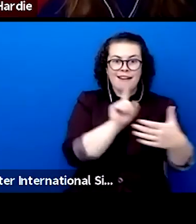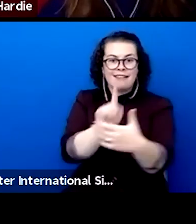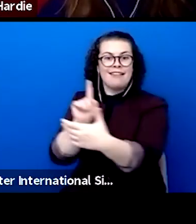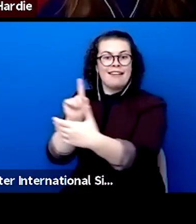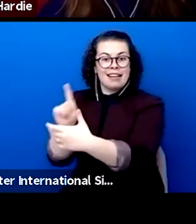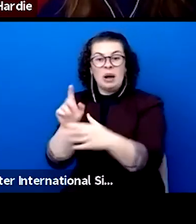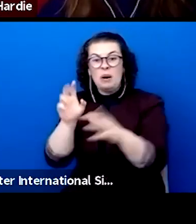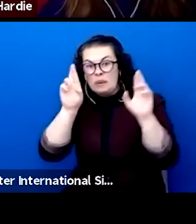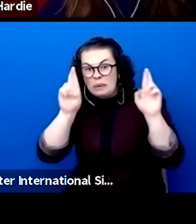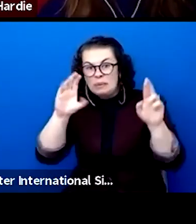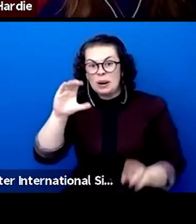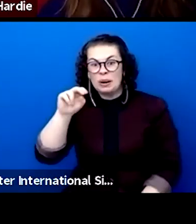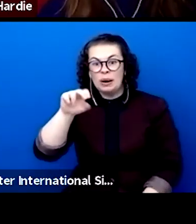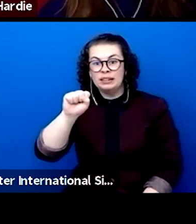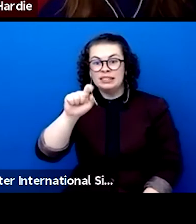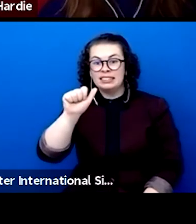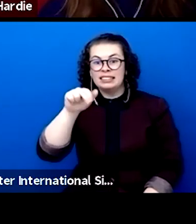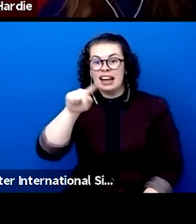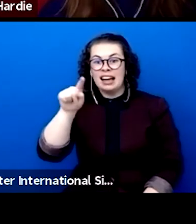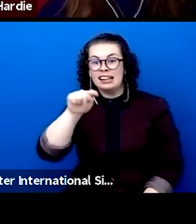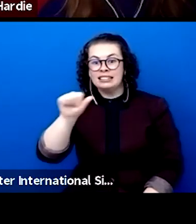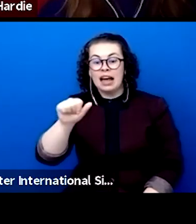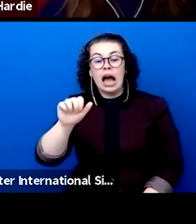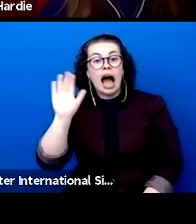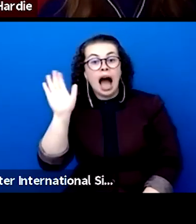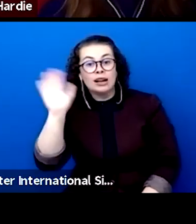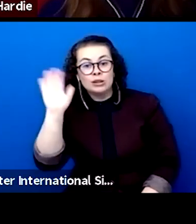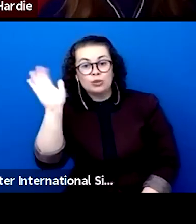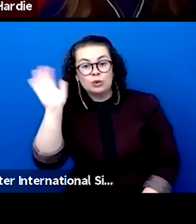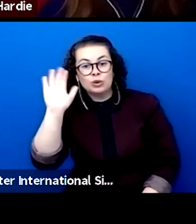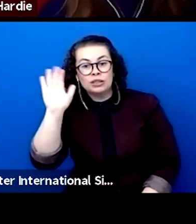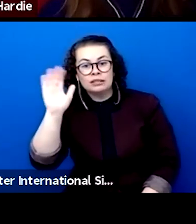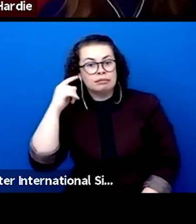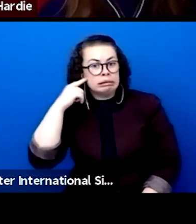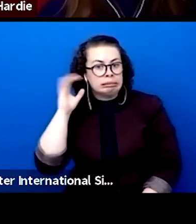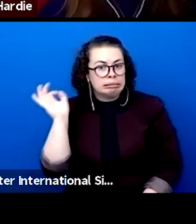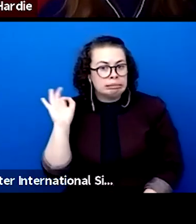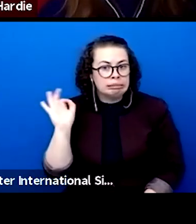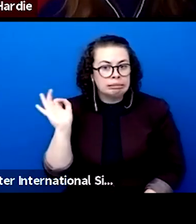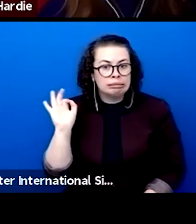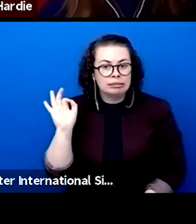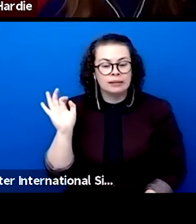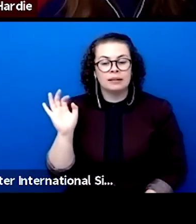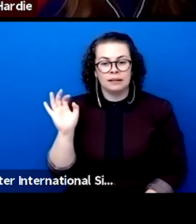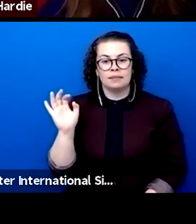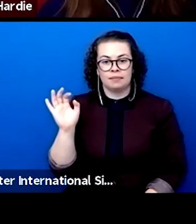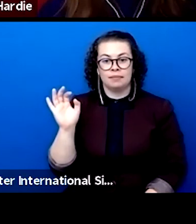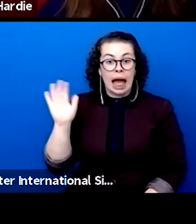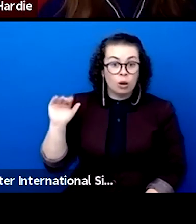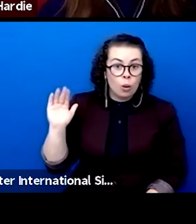in smaller rooms to have. So choose, I don't hear nothing. Yeah. Hello? Hello.